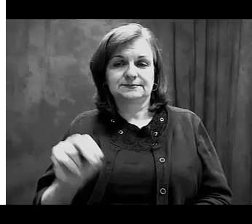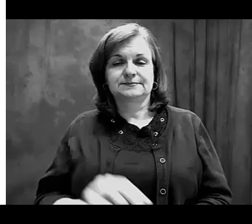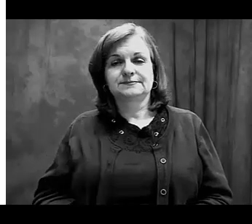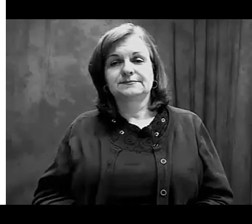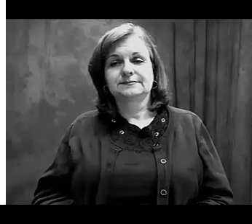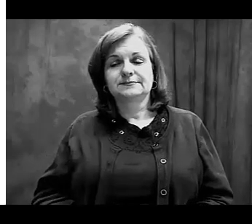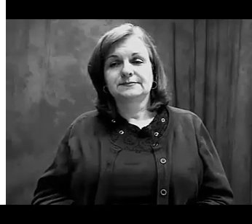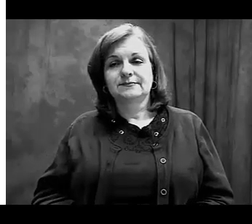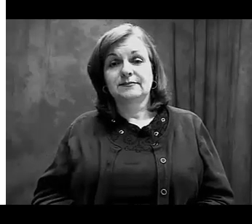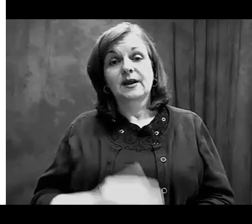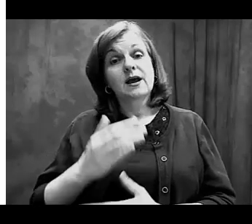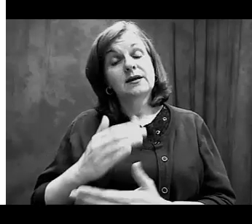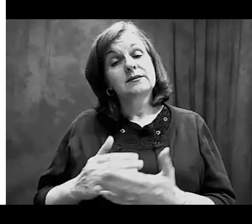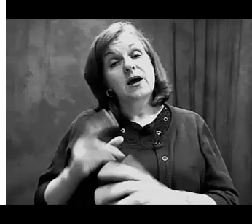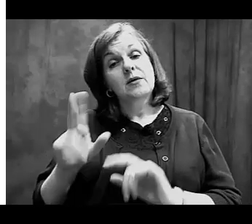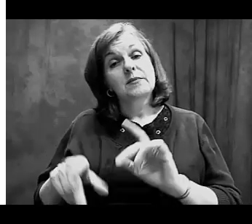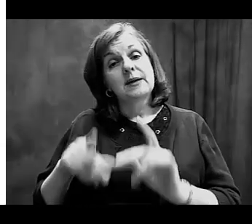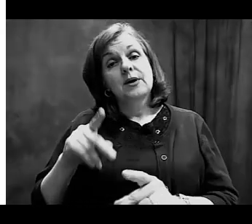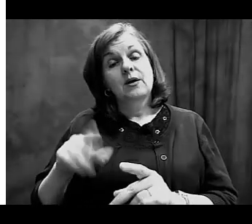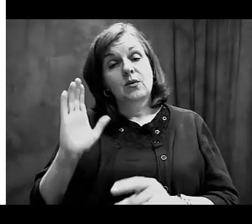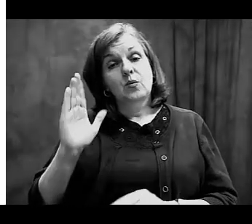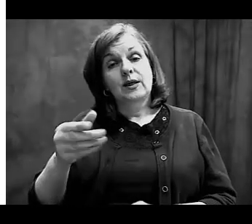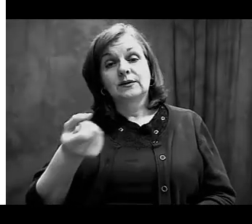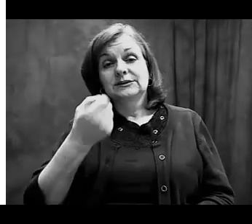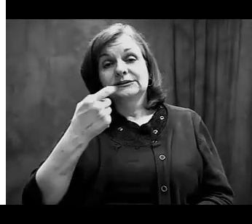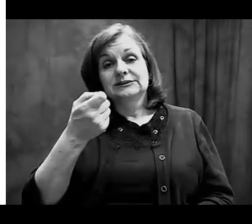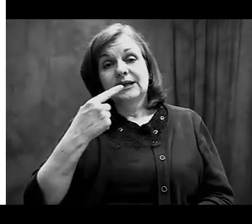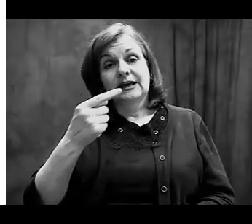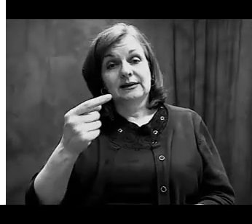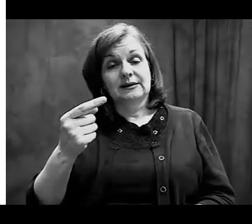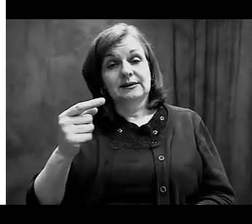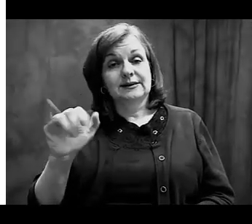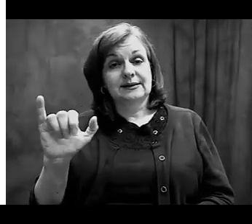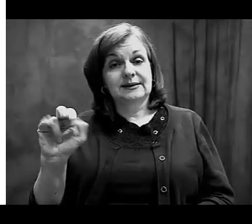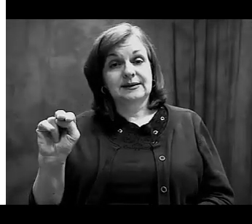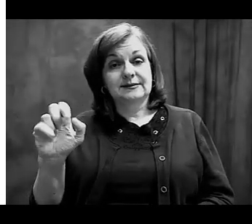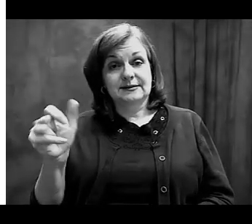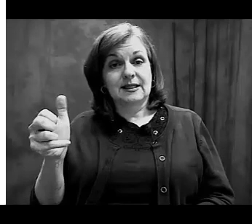now I mentioned to you that some individuals will actually take insulin